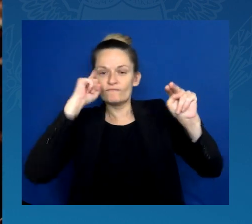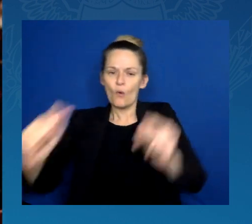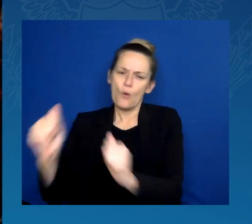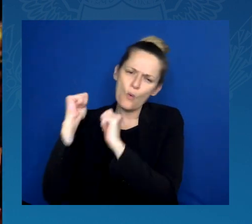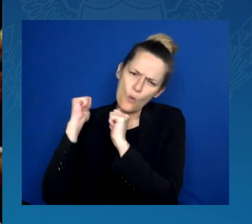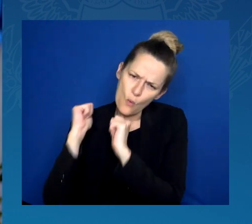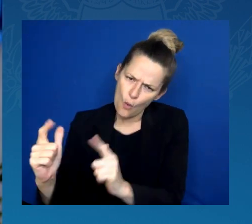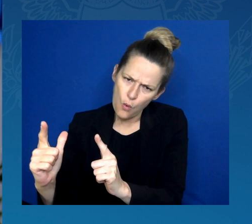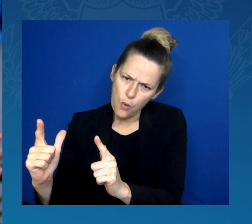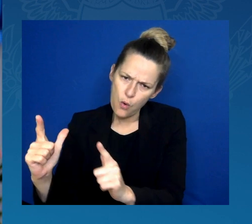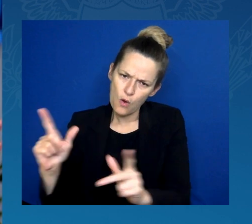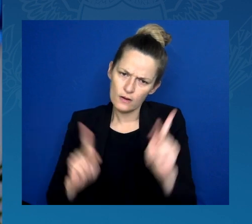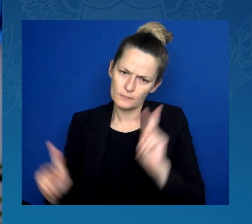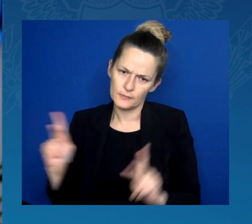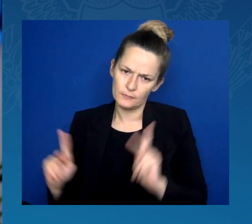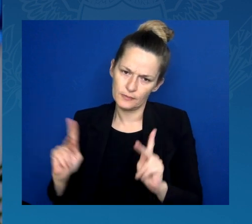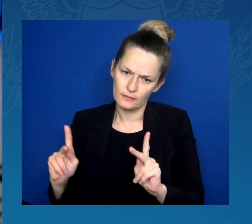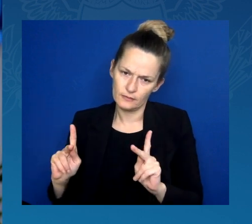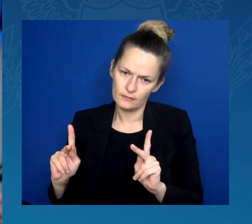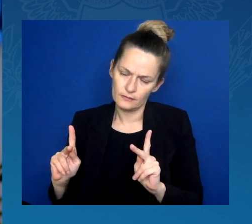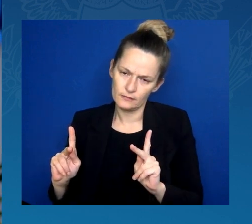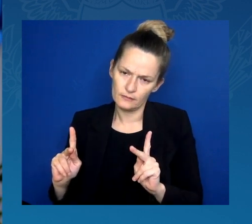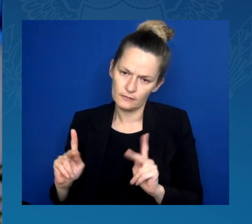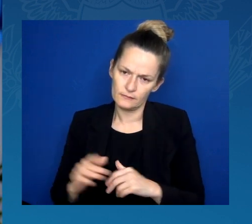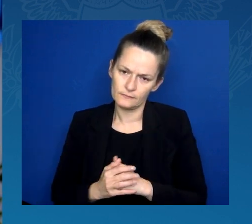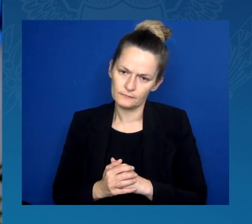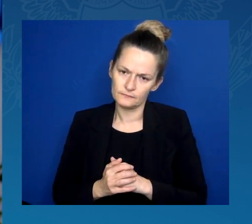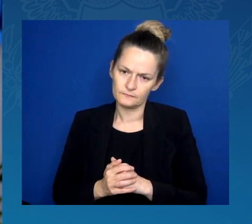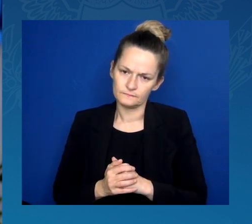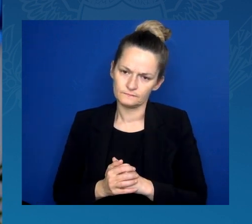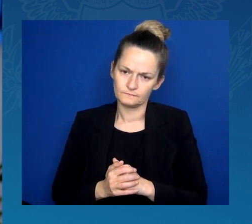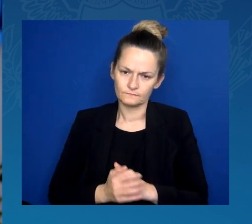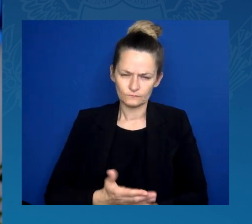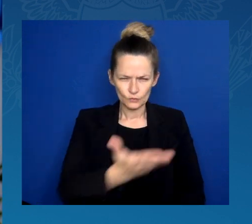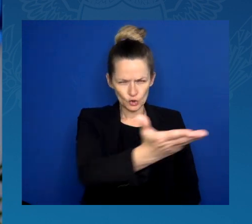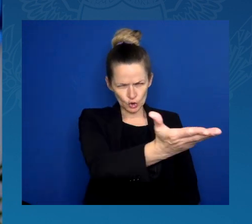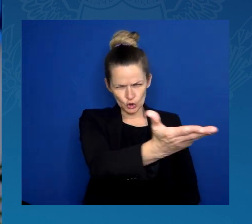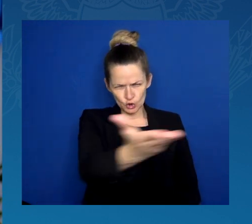And you all are the authors of the strength of bargaining power, so you know what I'm talking about.